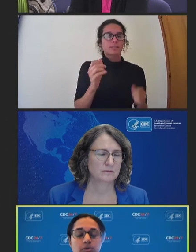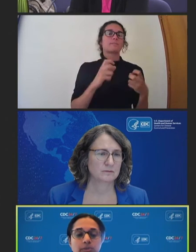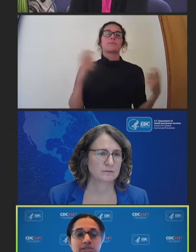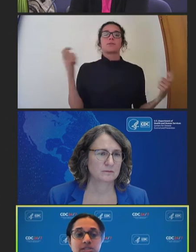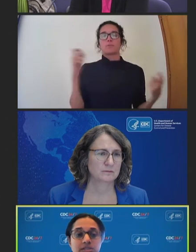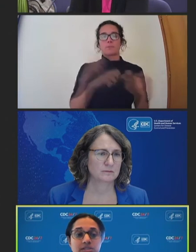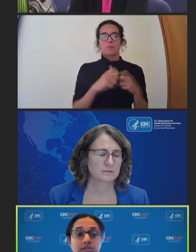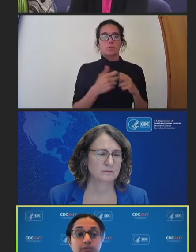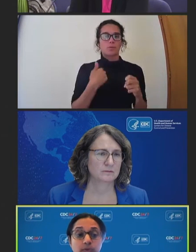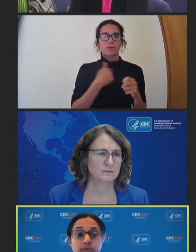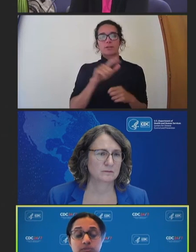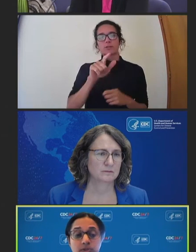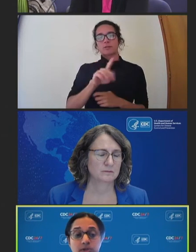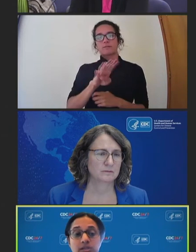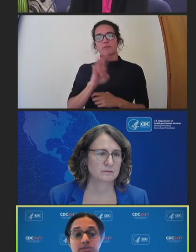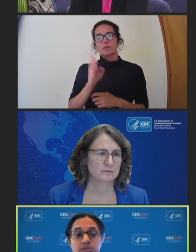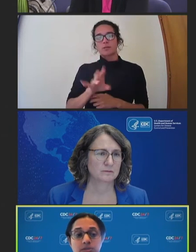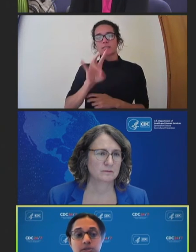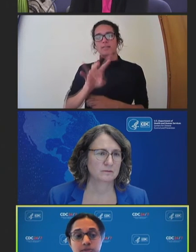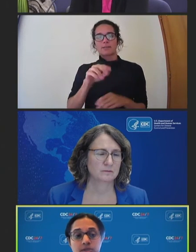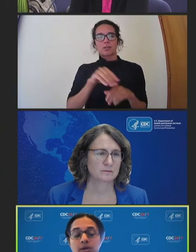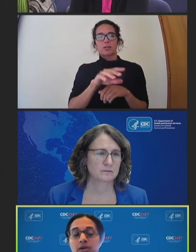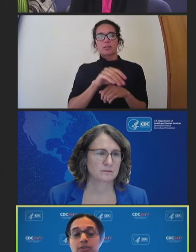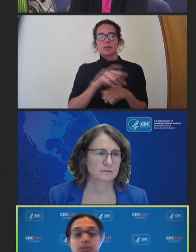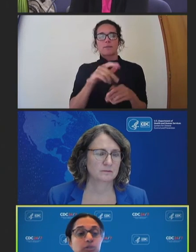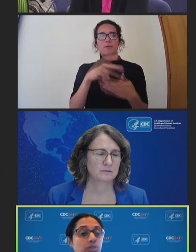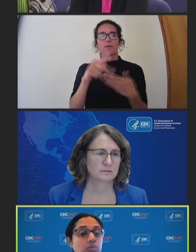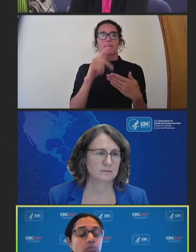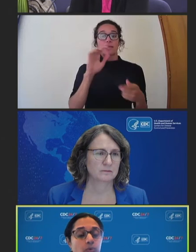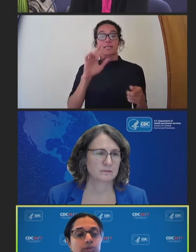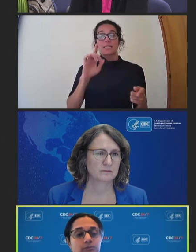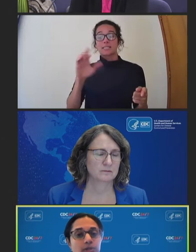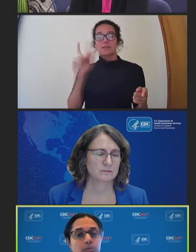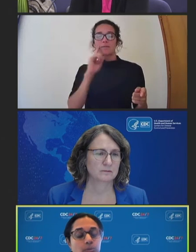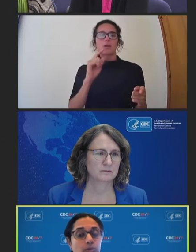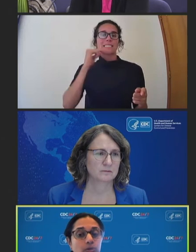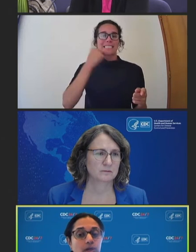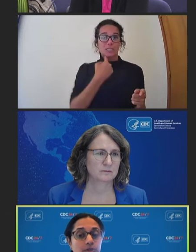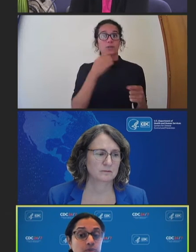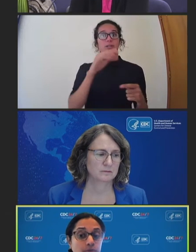program at CDC for the severe cases. Because therapeutics are only available -- certain